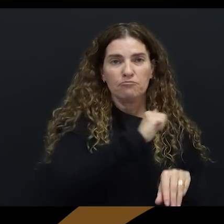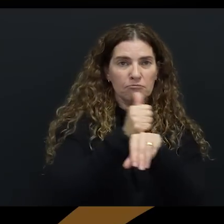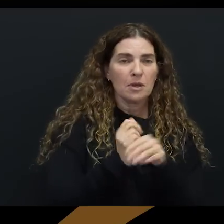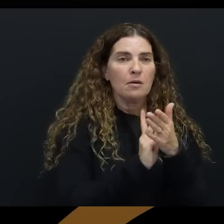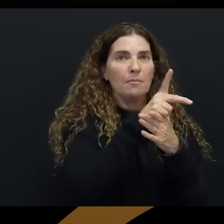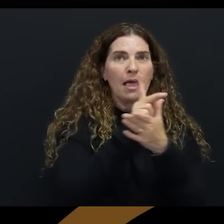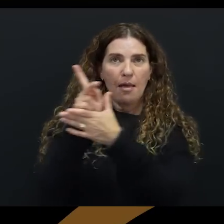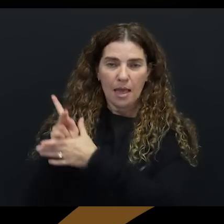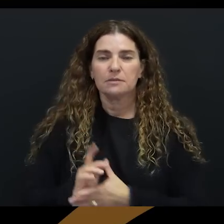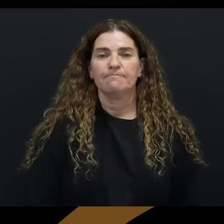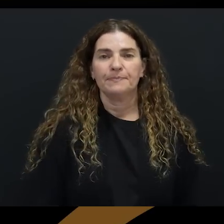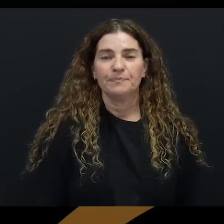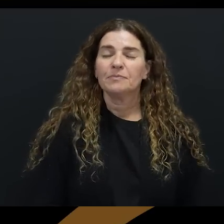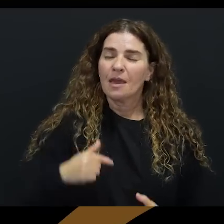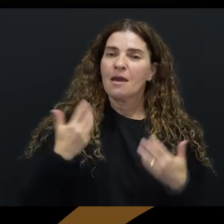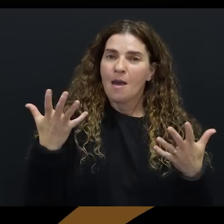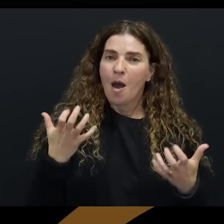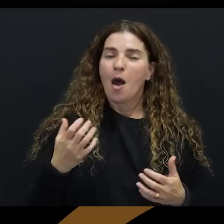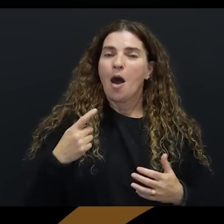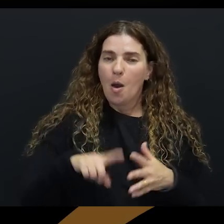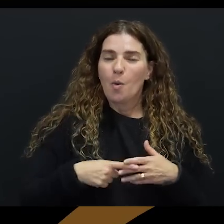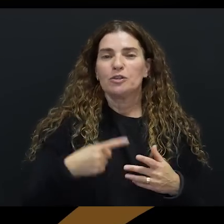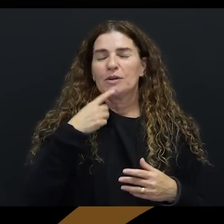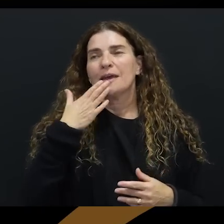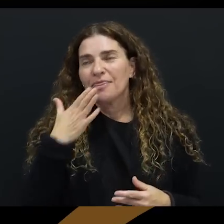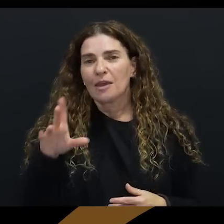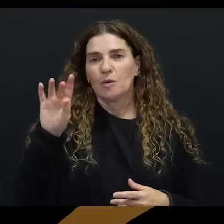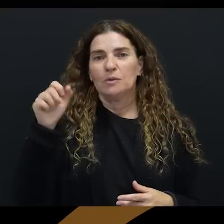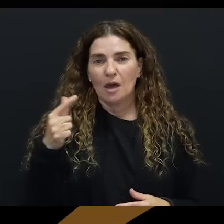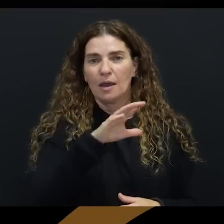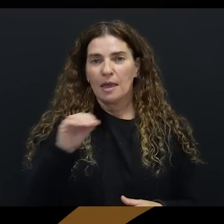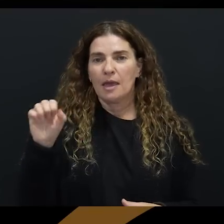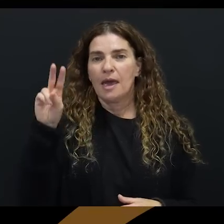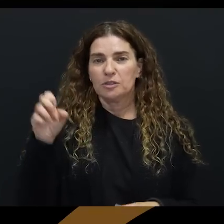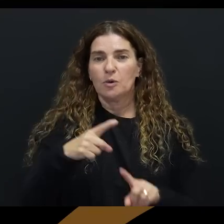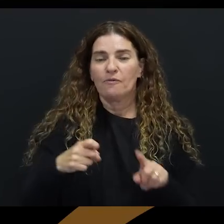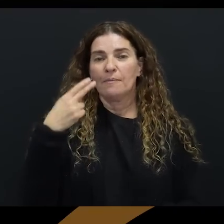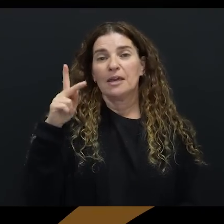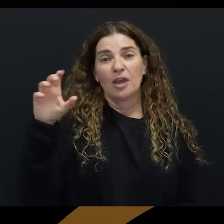and some large houseplants and other decorations behind me. Well, I'd like to start with a huge thank you to Doug Roland